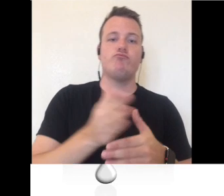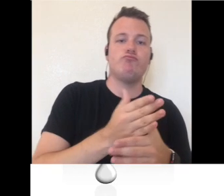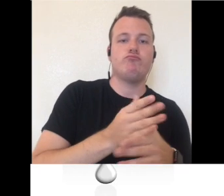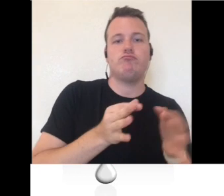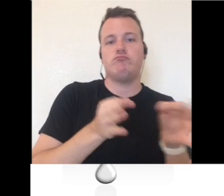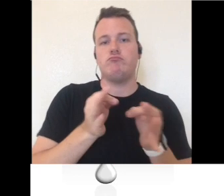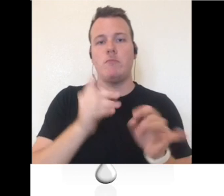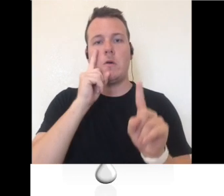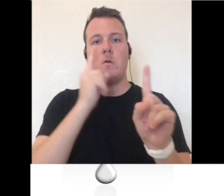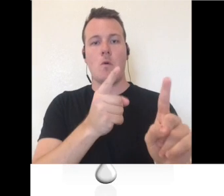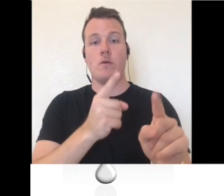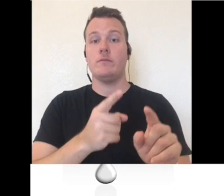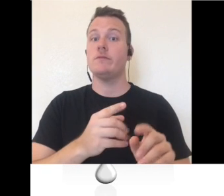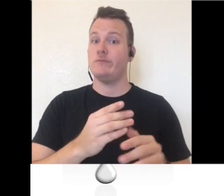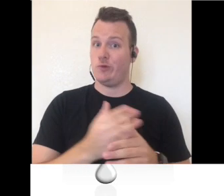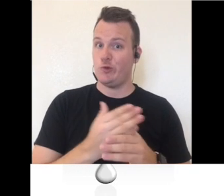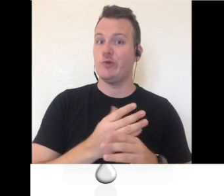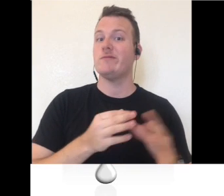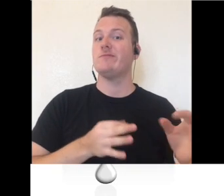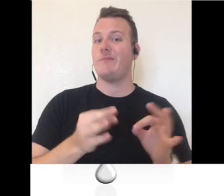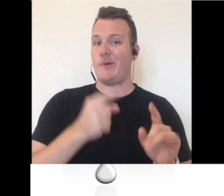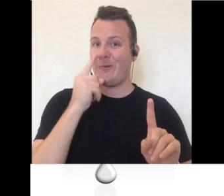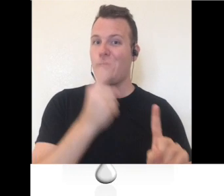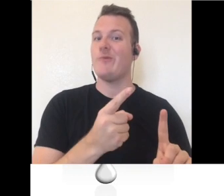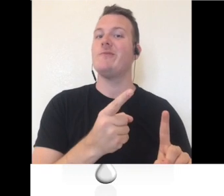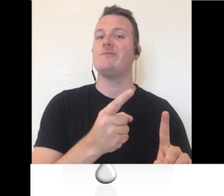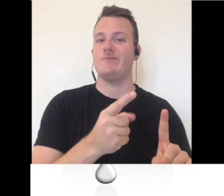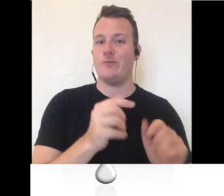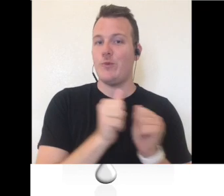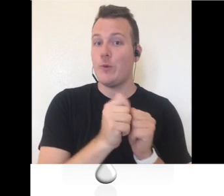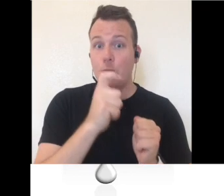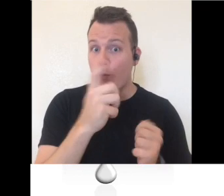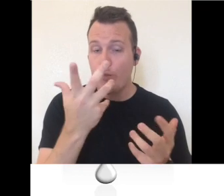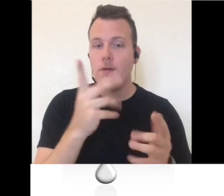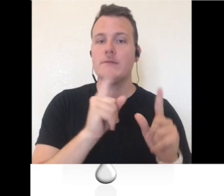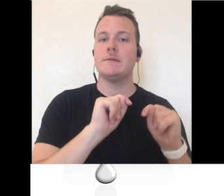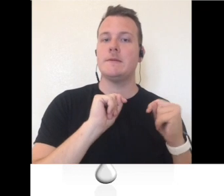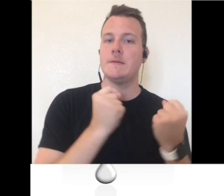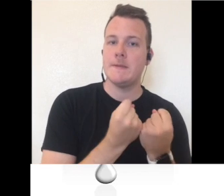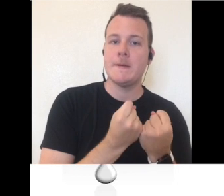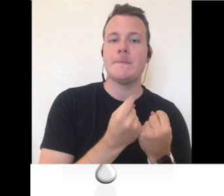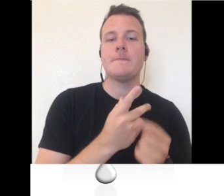at sharing and explaining the goals you want to share and explain those goals